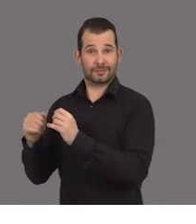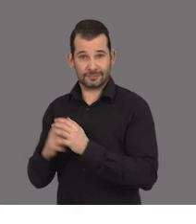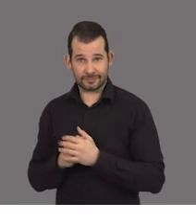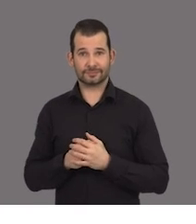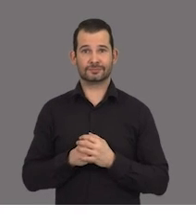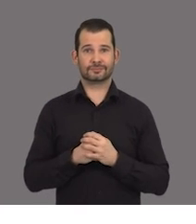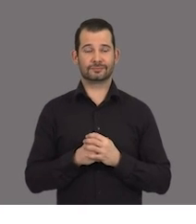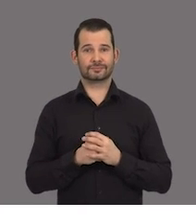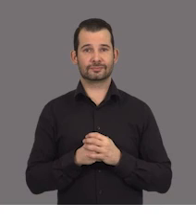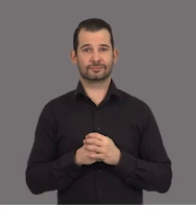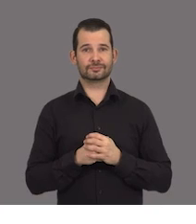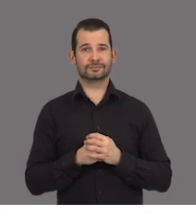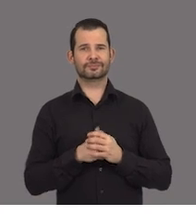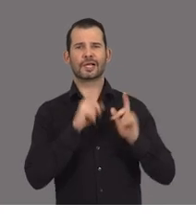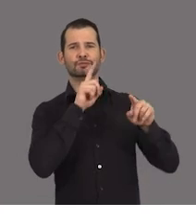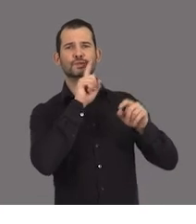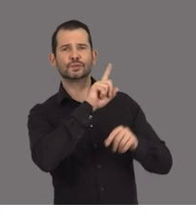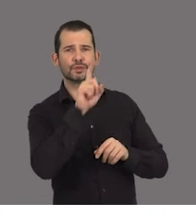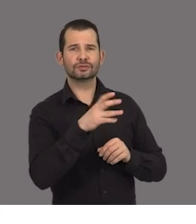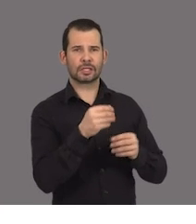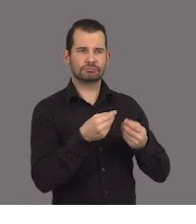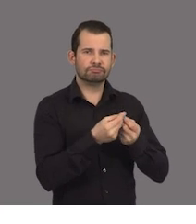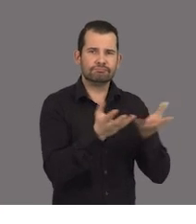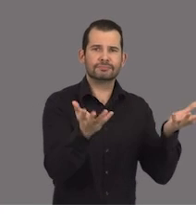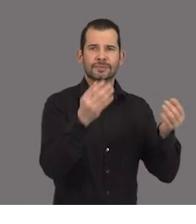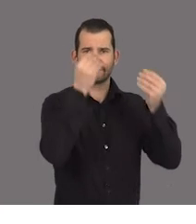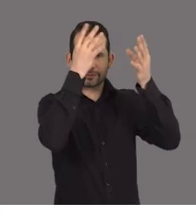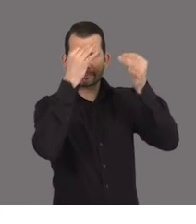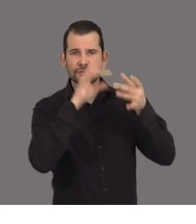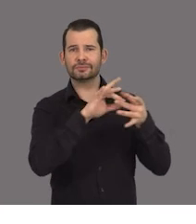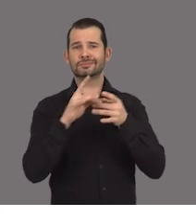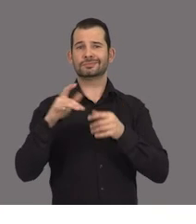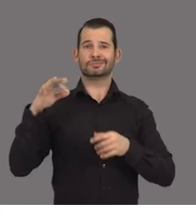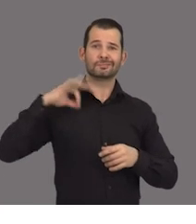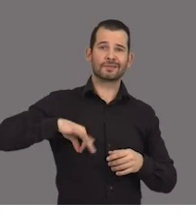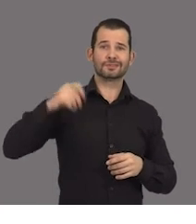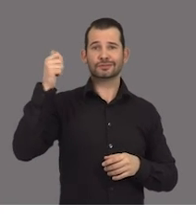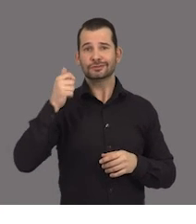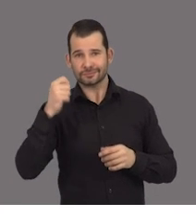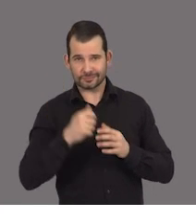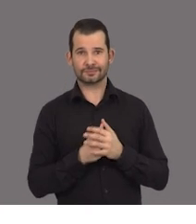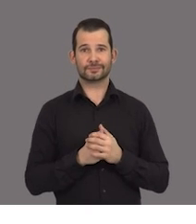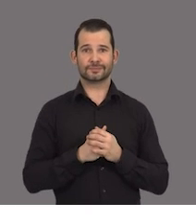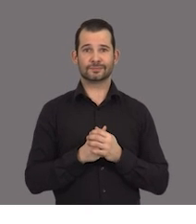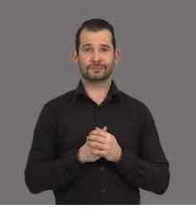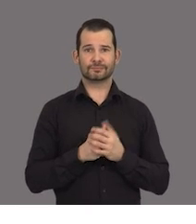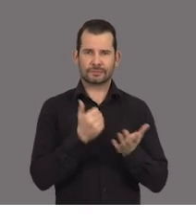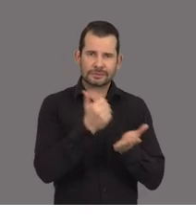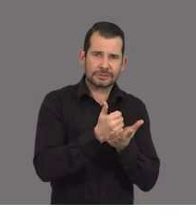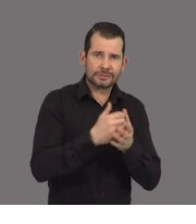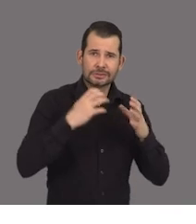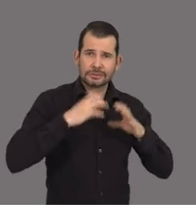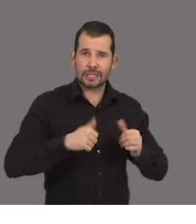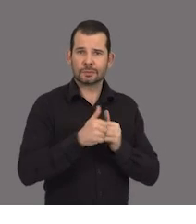answering questions and distributing information on benefits and credits; assisting clients with CRA communications.